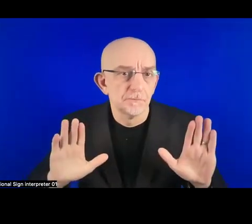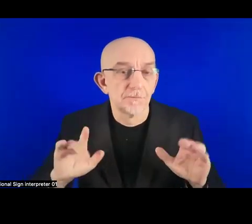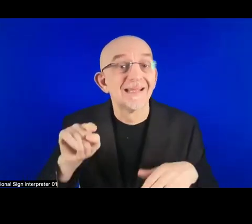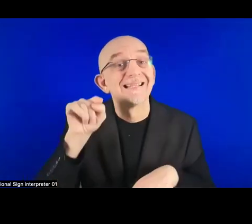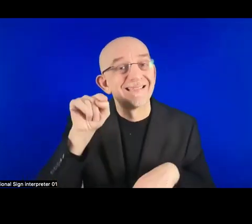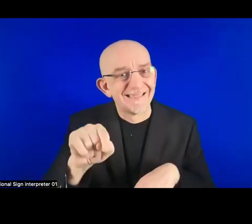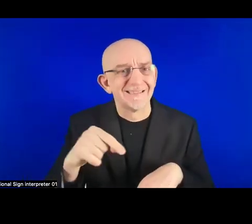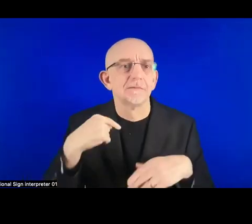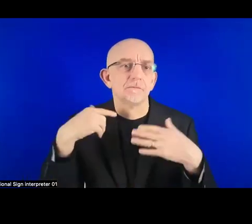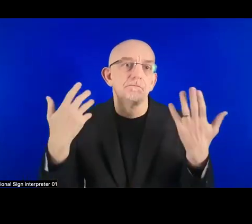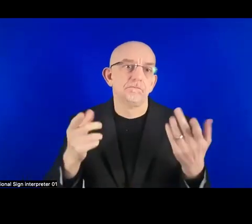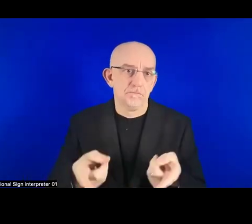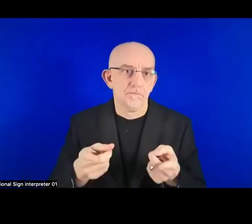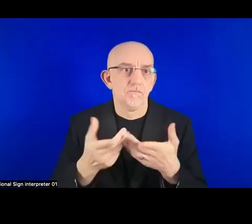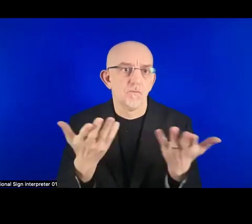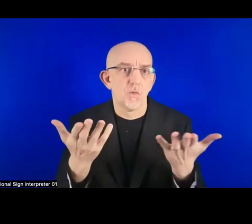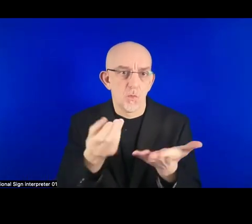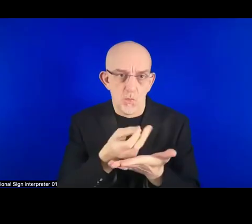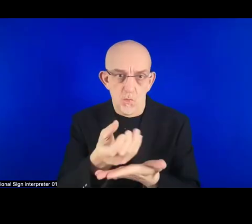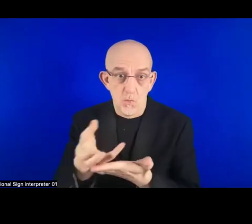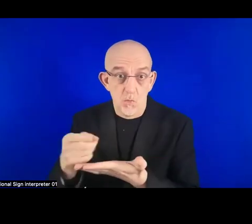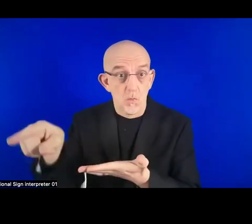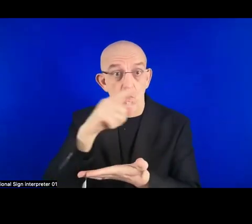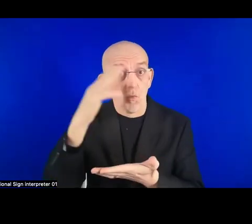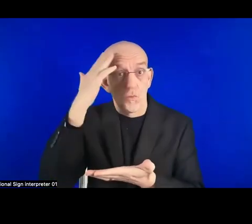The final question I want to address from the Q&A is related to the page limits of